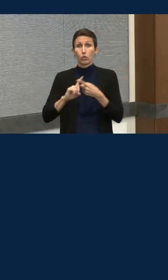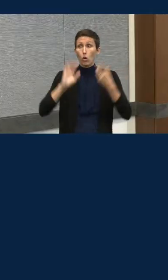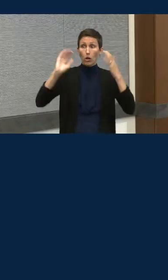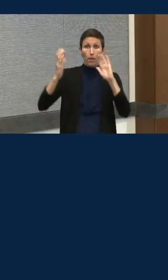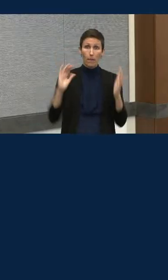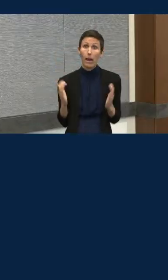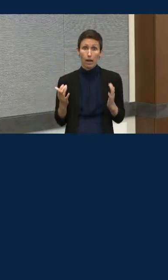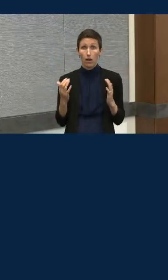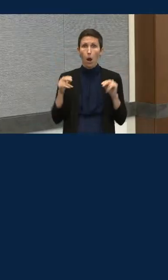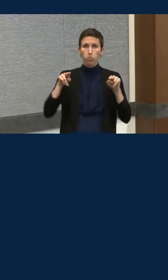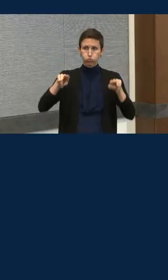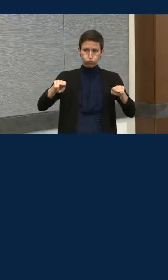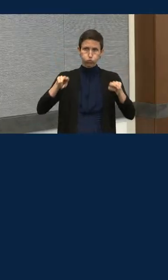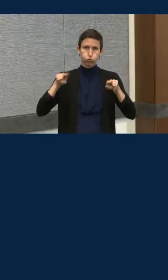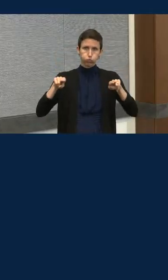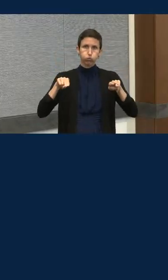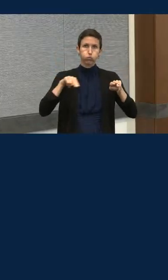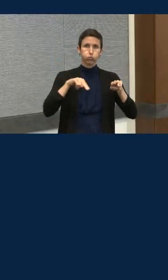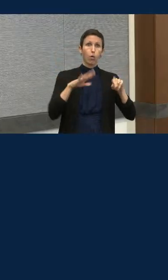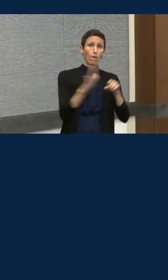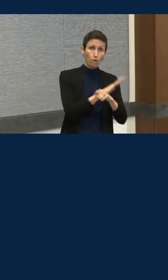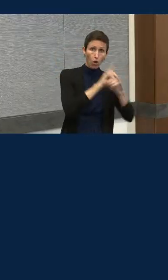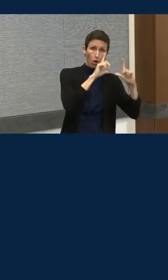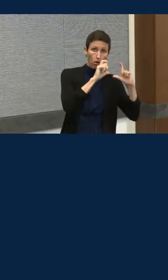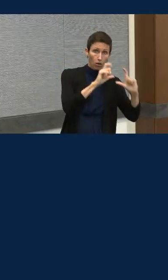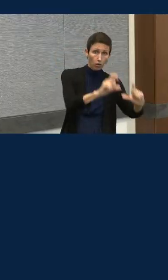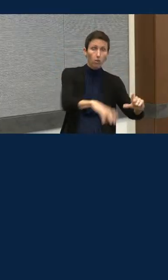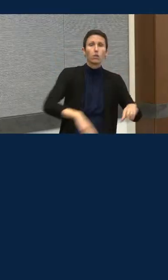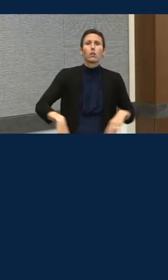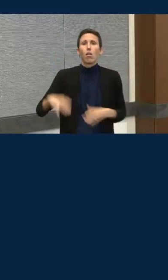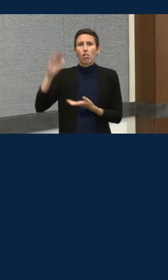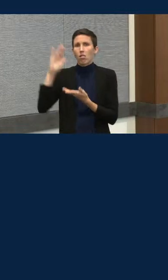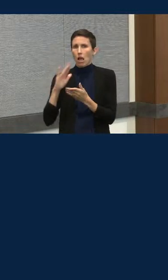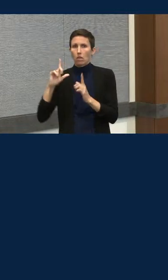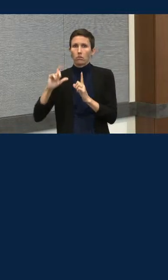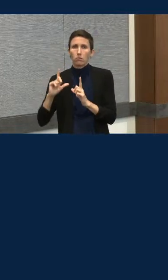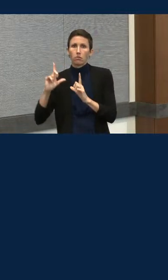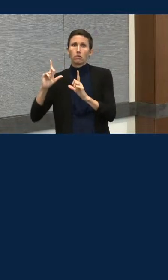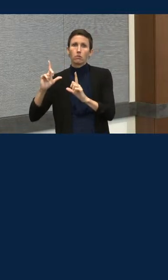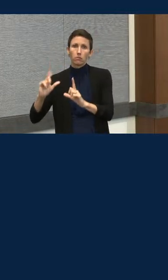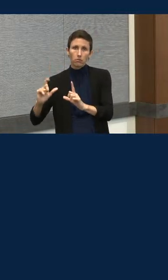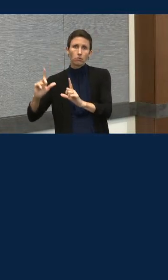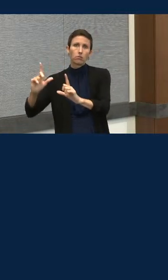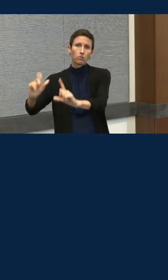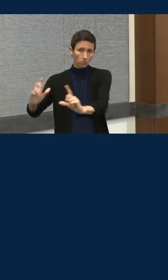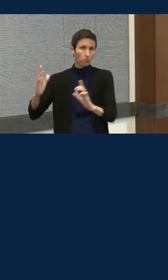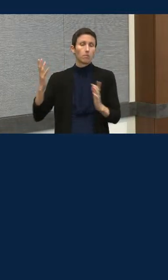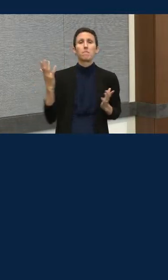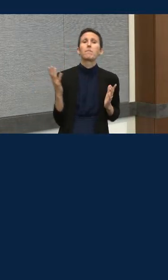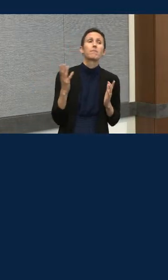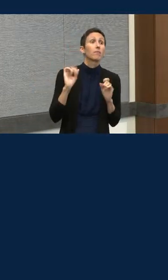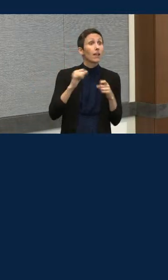on to compare the reconstruction from the accelerated scan to